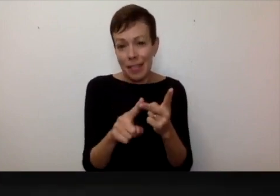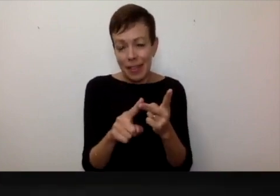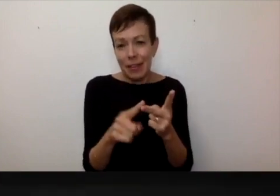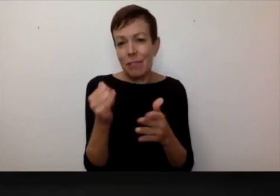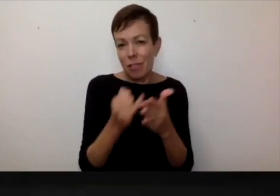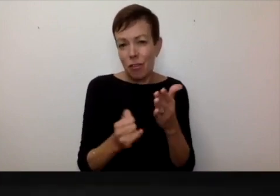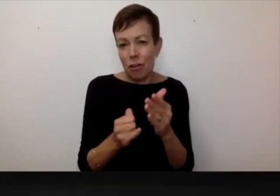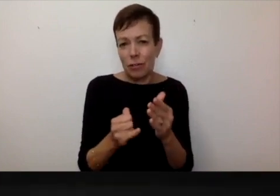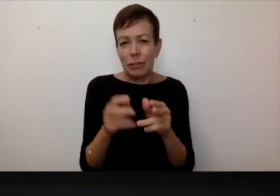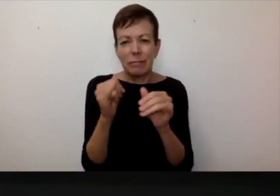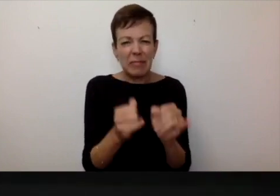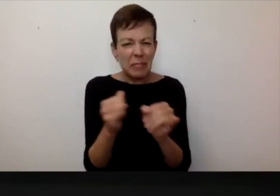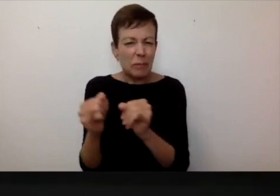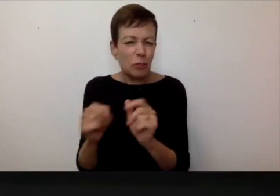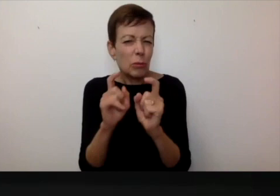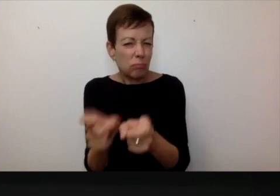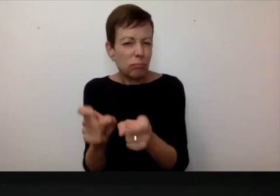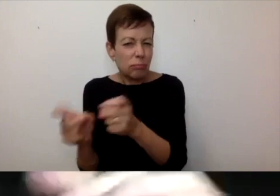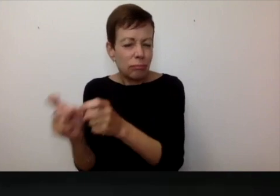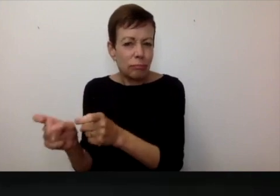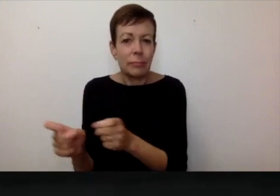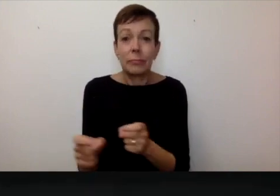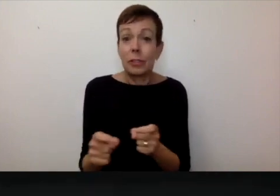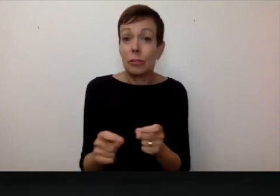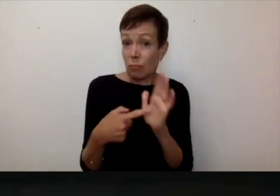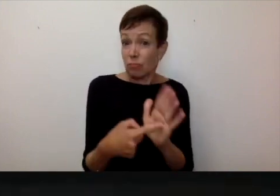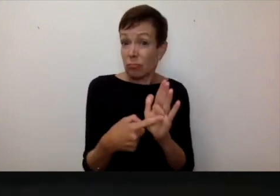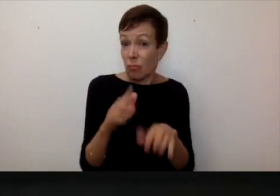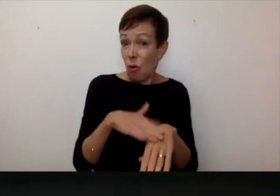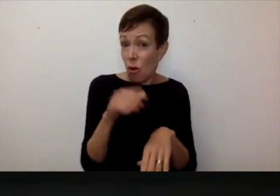they're all featured um on our website and in that report and